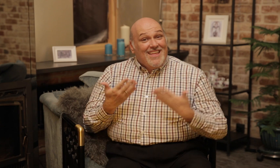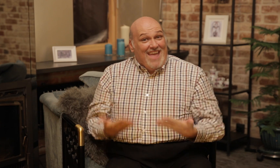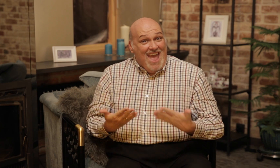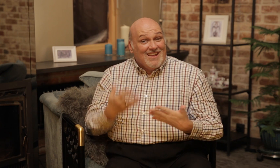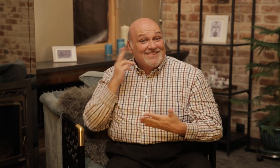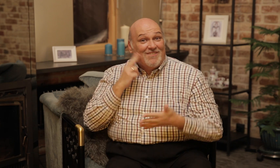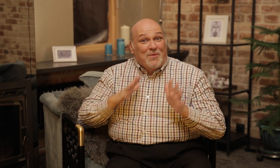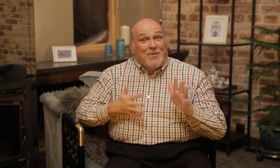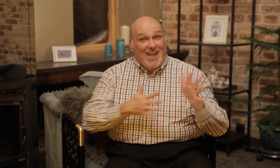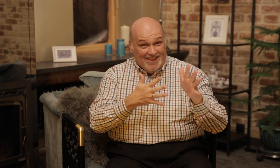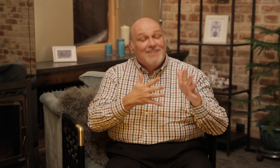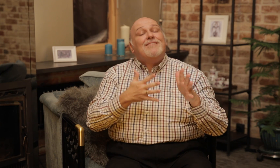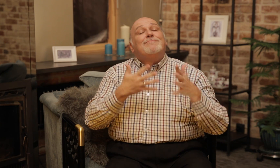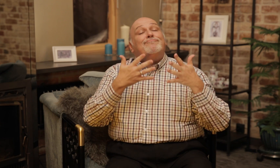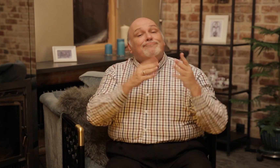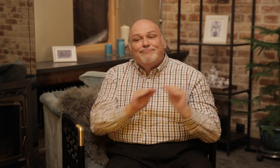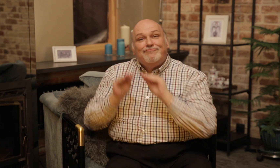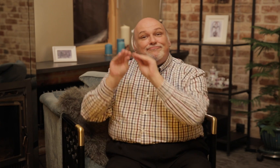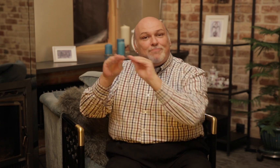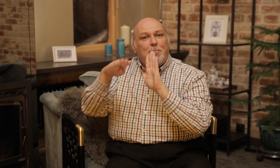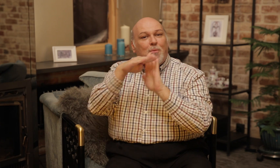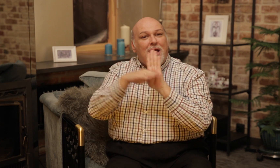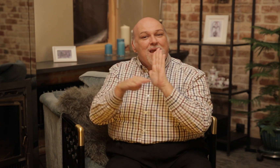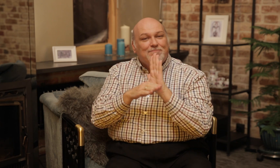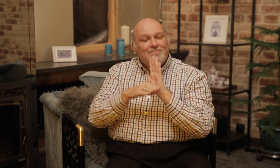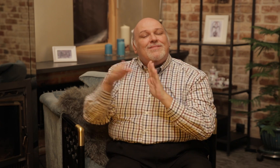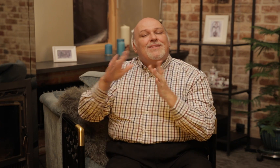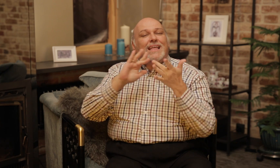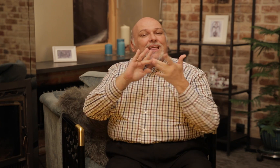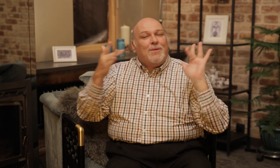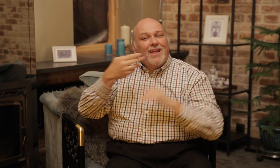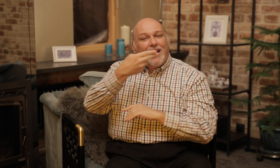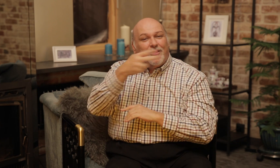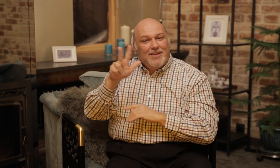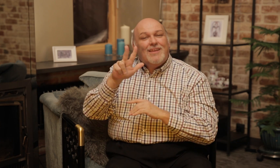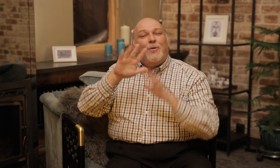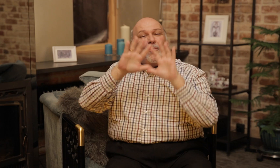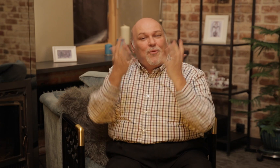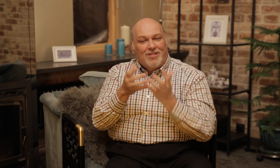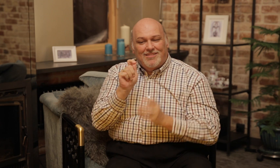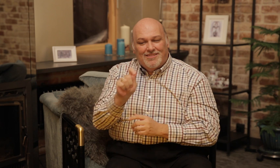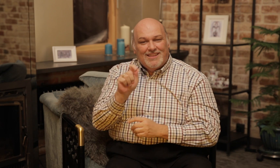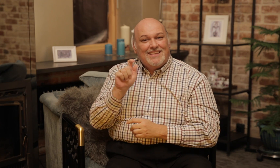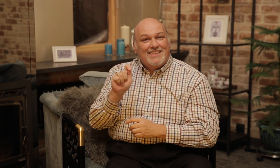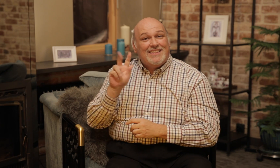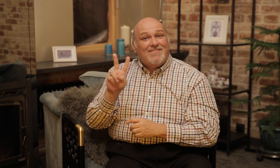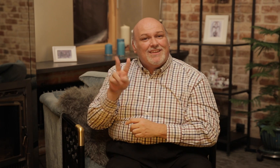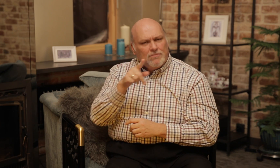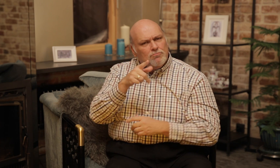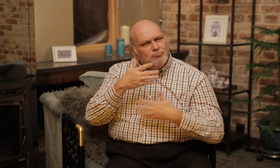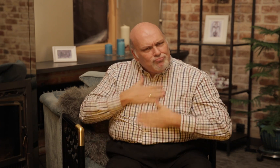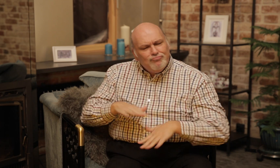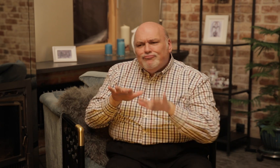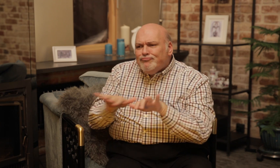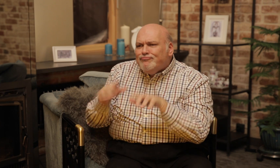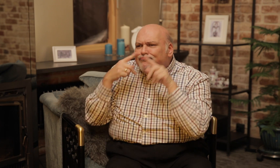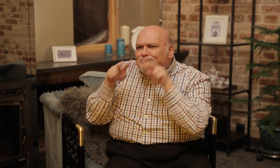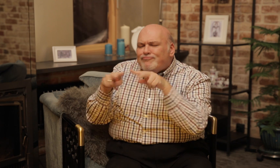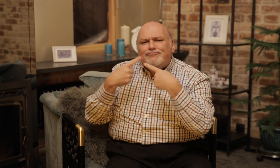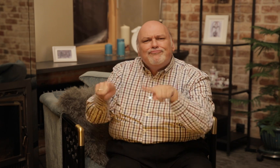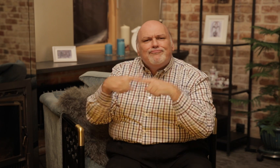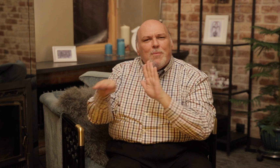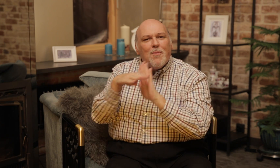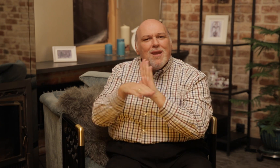DeafWaves can be found on h3world.tv and if you want to watch other programs,